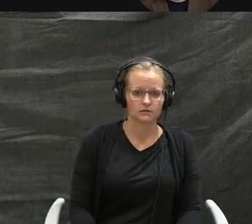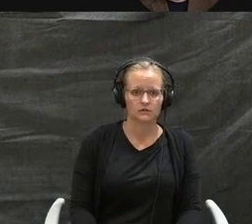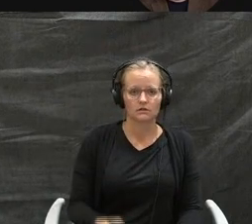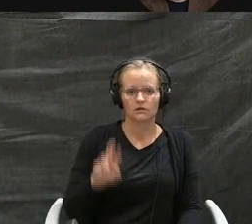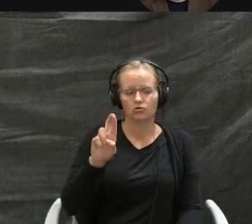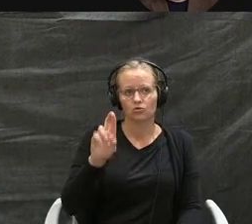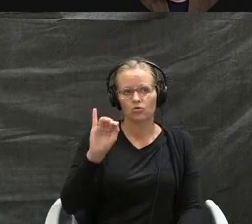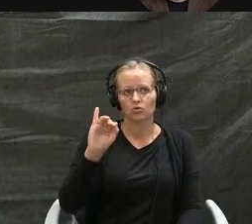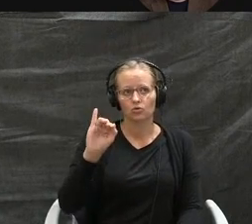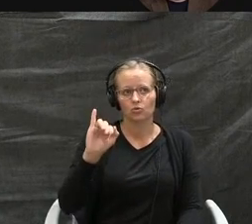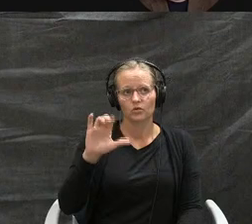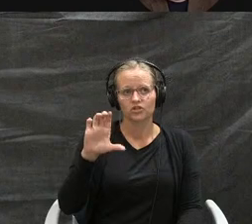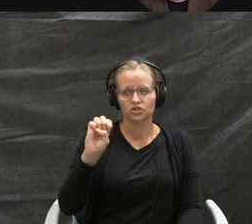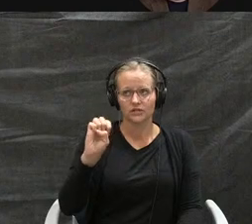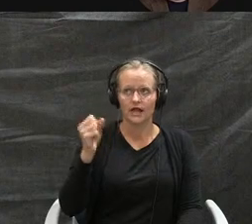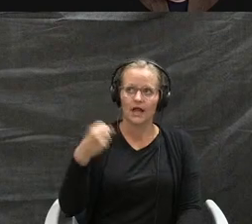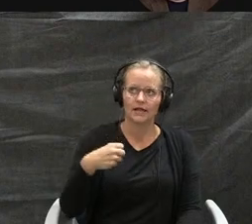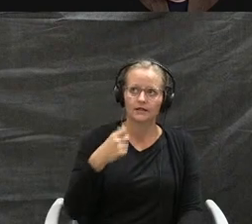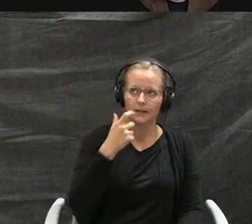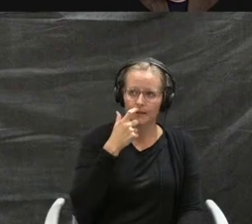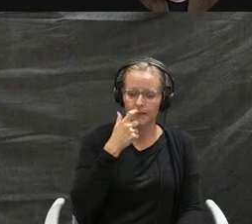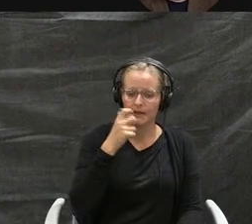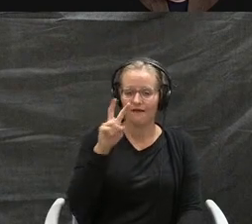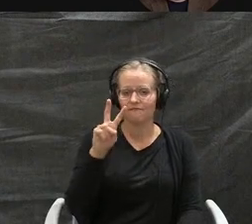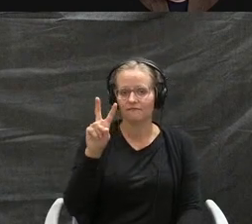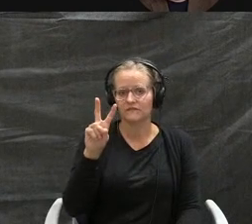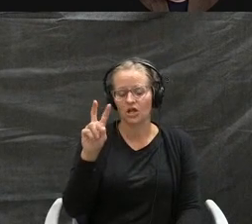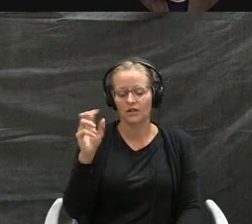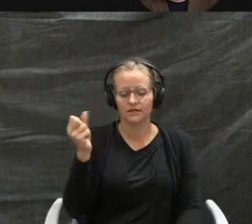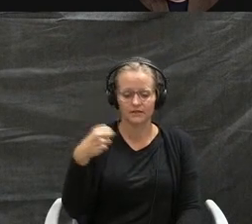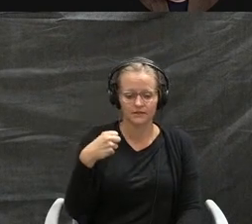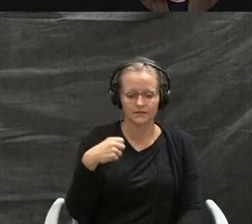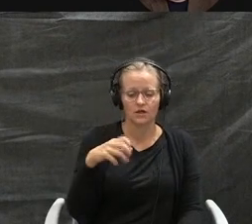Hi board member Vitaly. I remember Wagner.